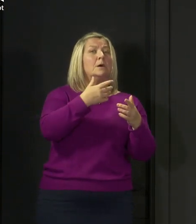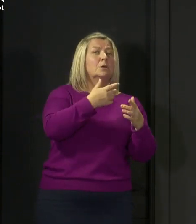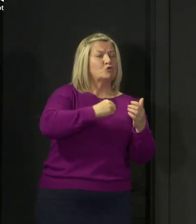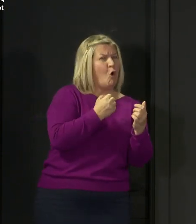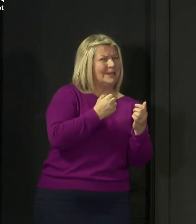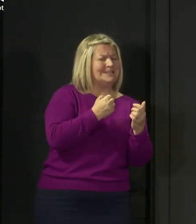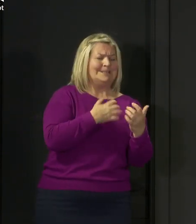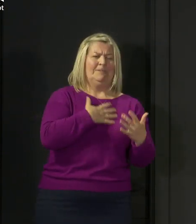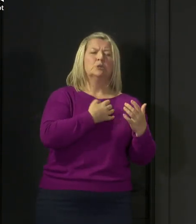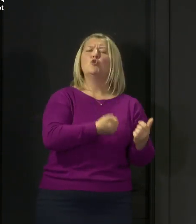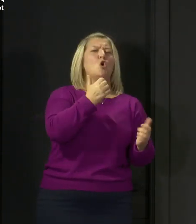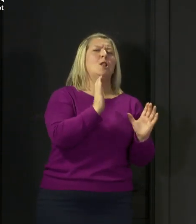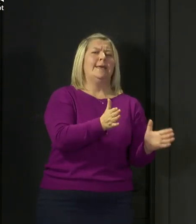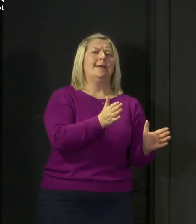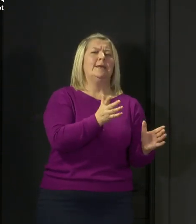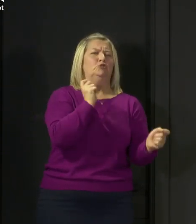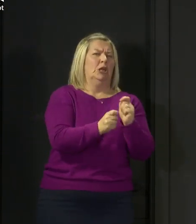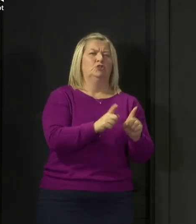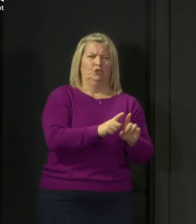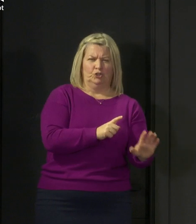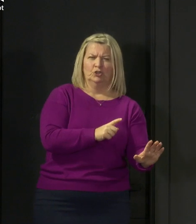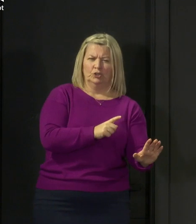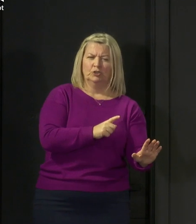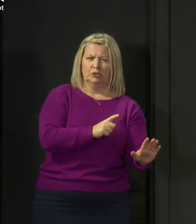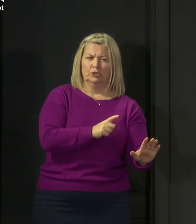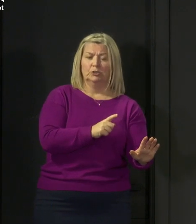be different, and this time two weeks from now it might be different still. But right